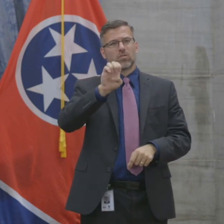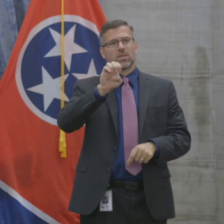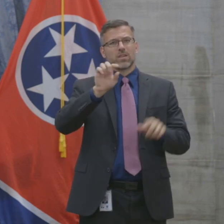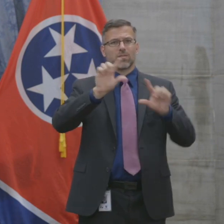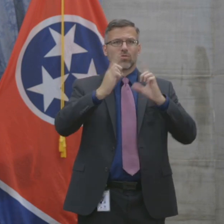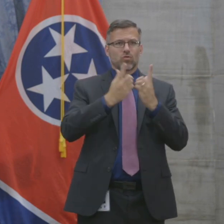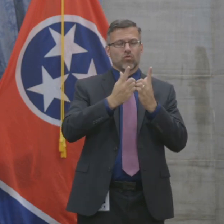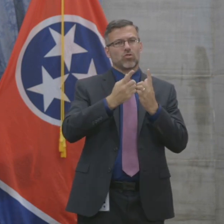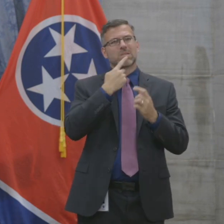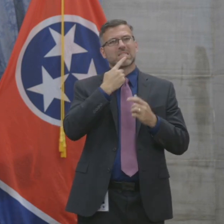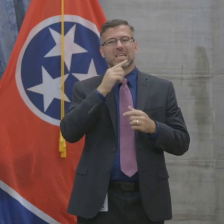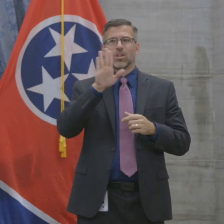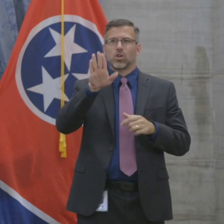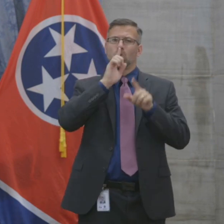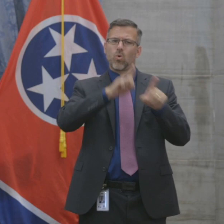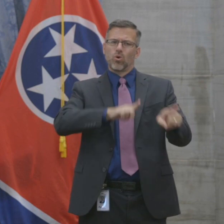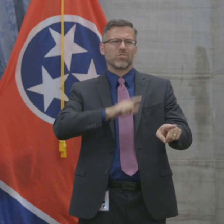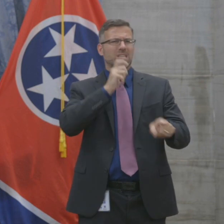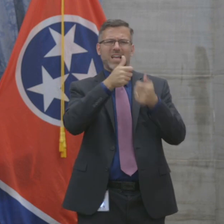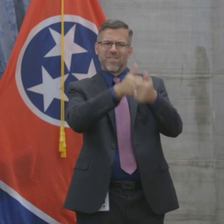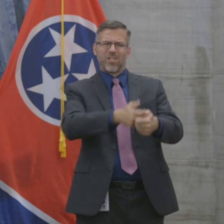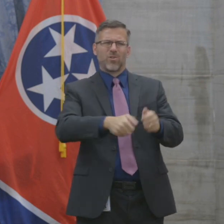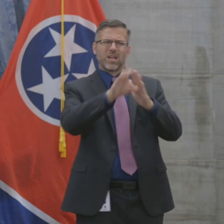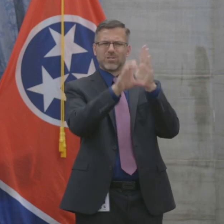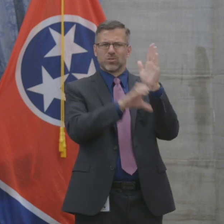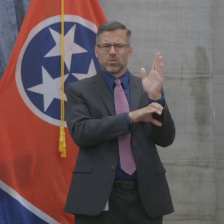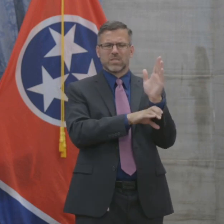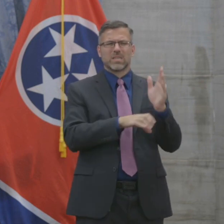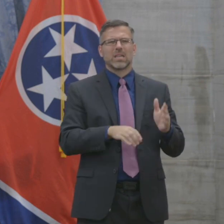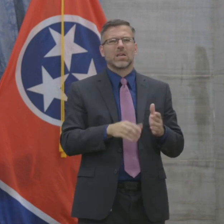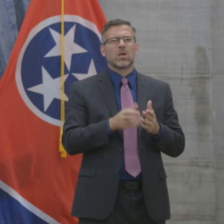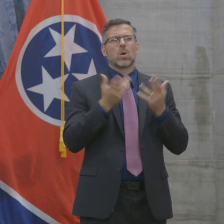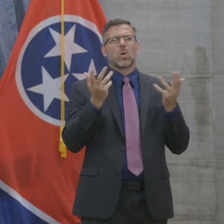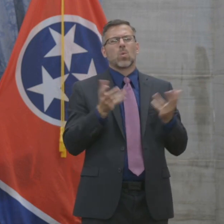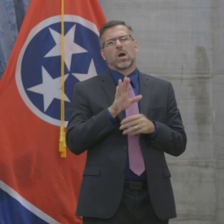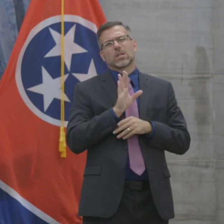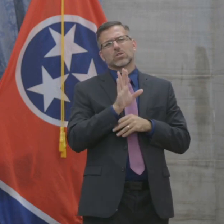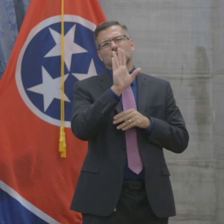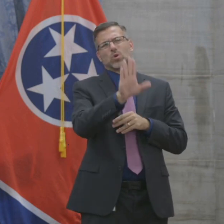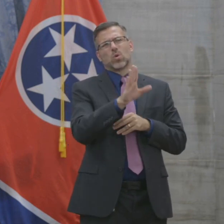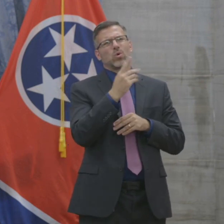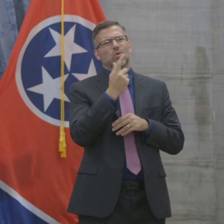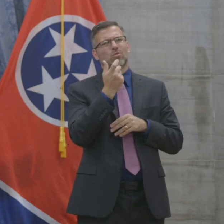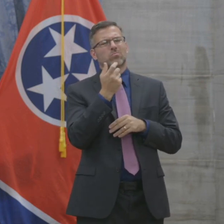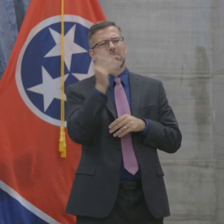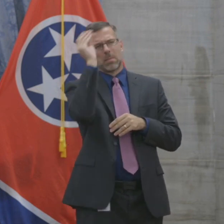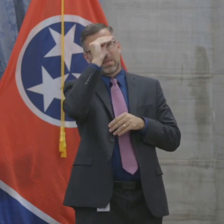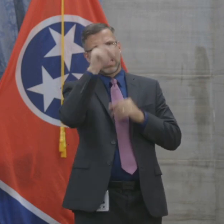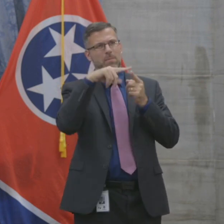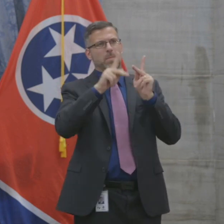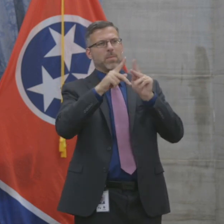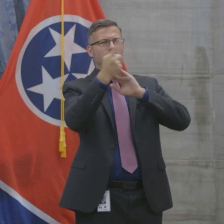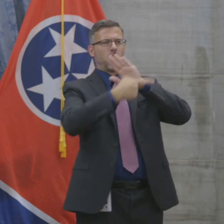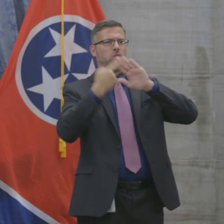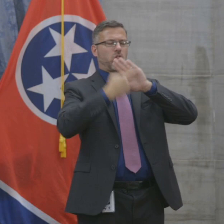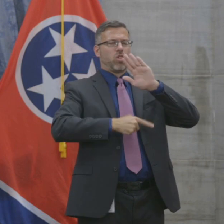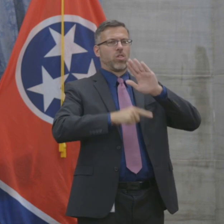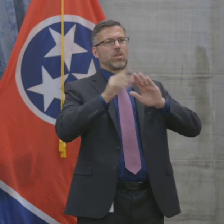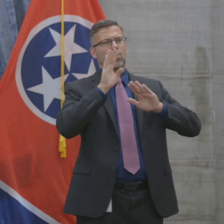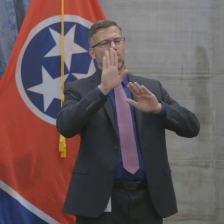continue to work with individual school districts because they're all a little different. We want to make sure that as many students get access to those resources as possible. It's a